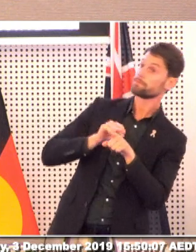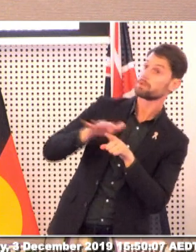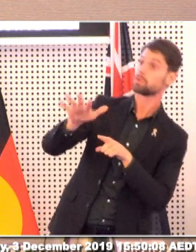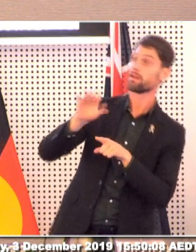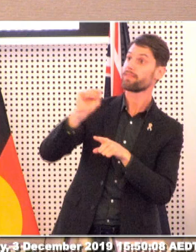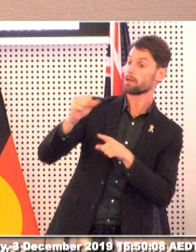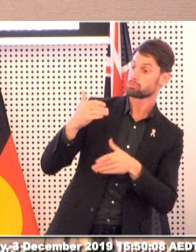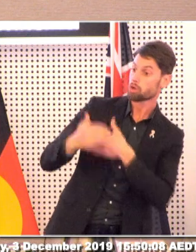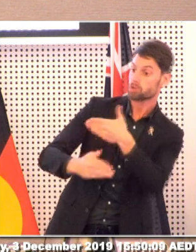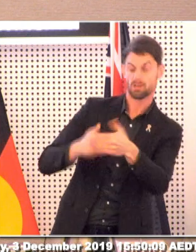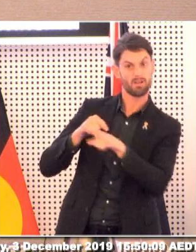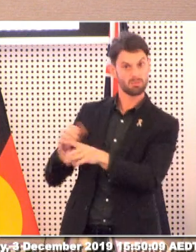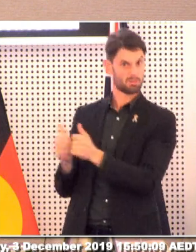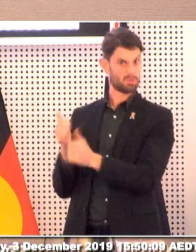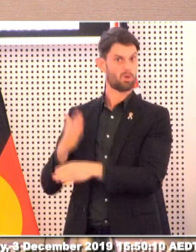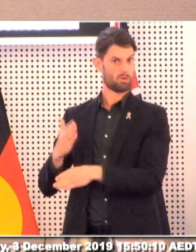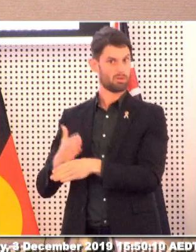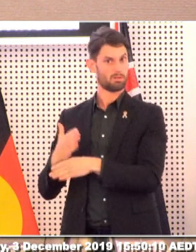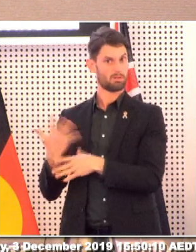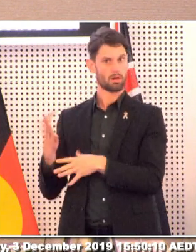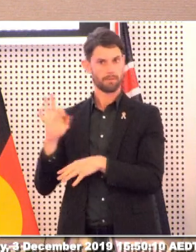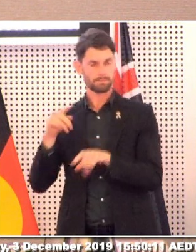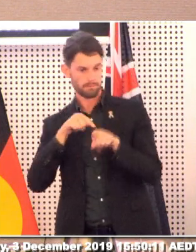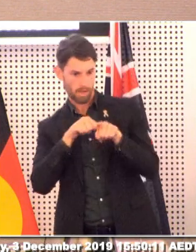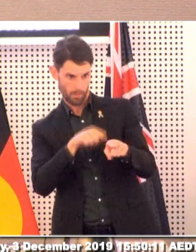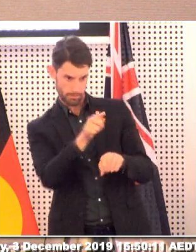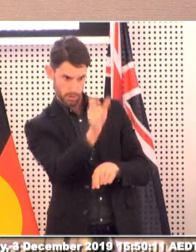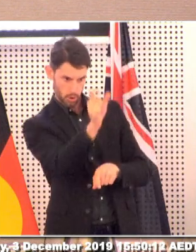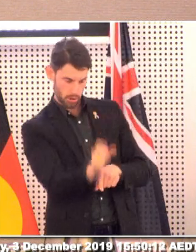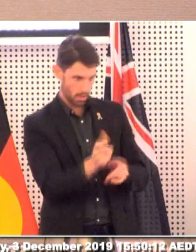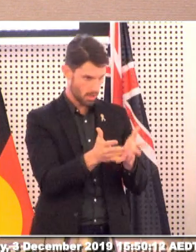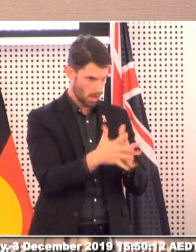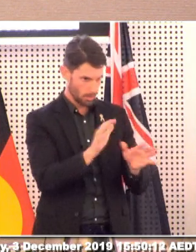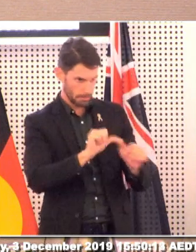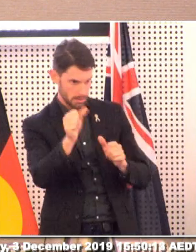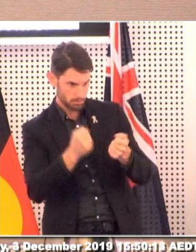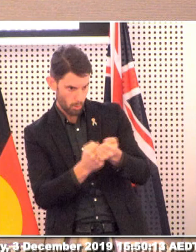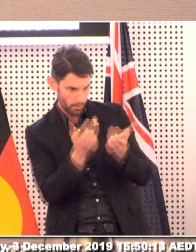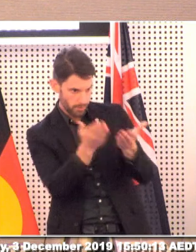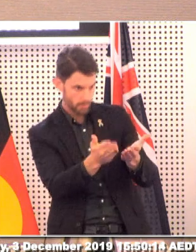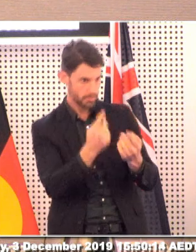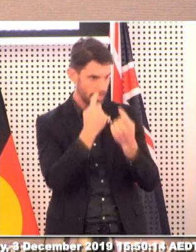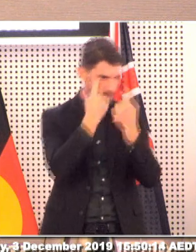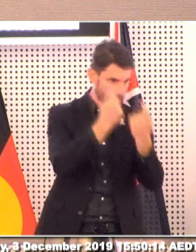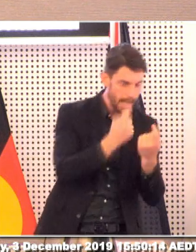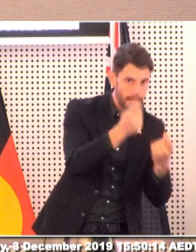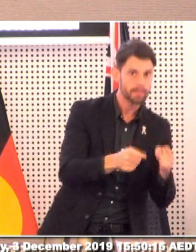focusing on the care of the resident in the house who may have been affected by – by the incident.